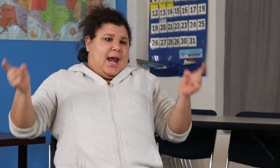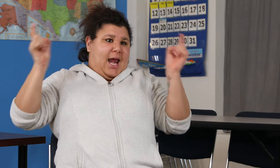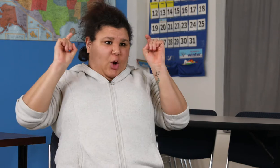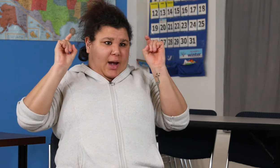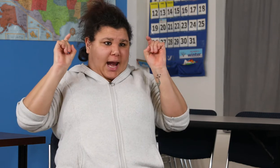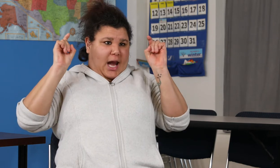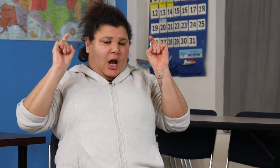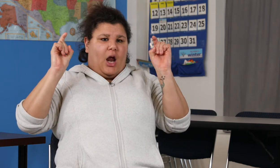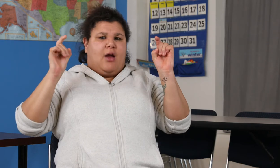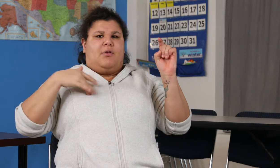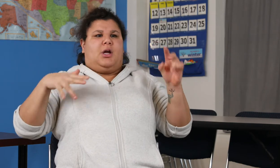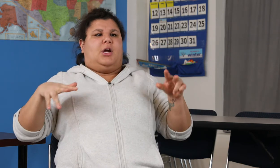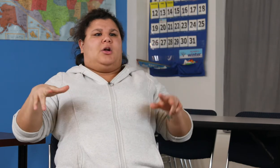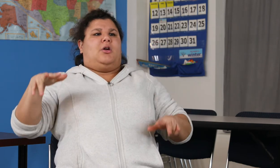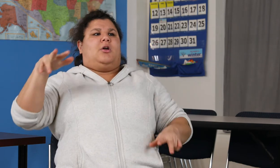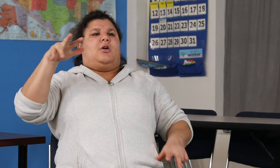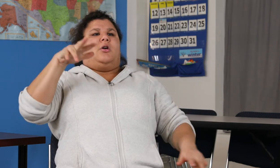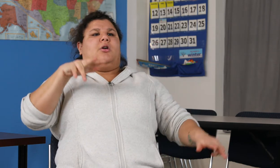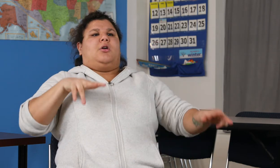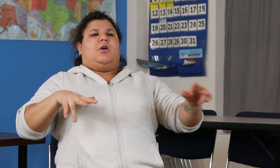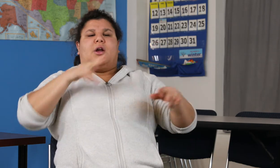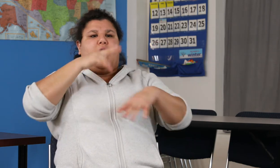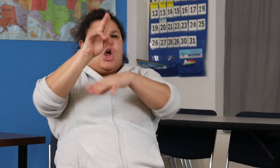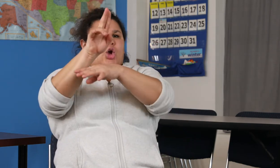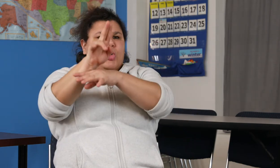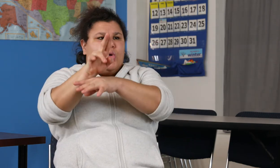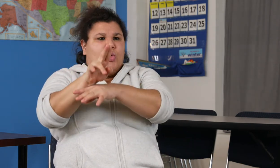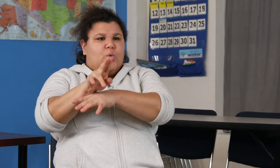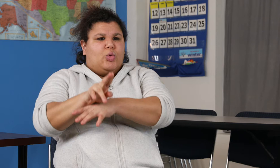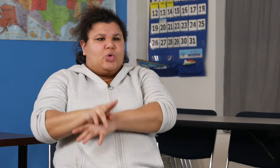The first time I wore hearing aids, I felt so awkward, not used to them.